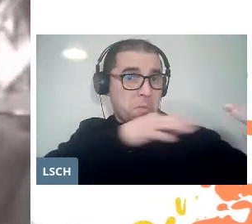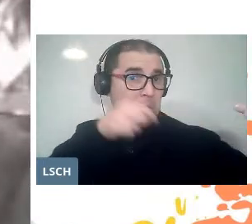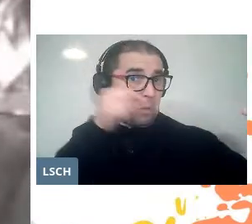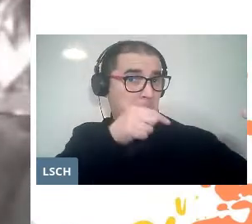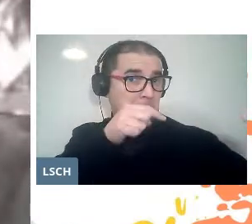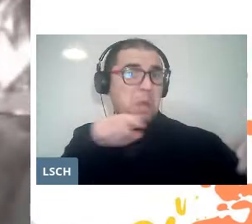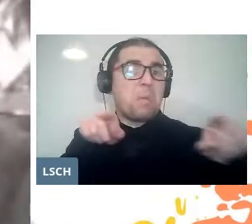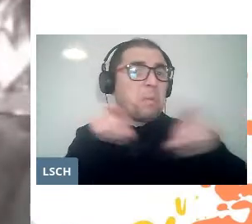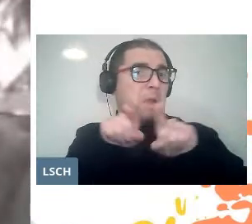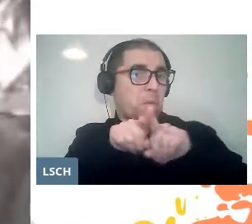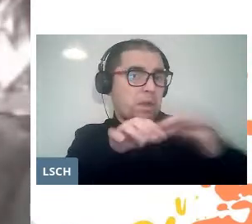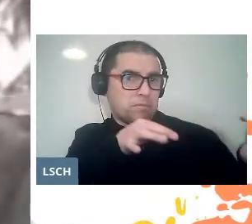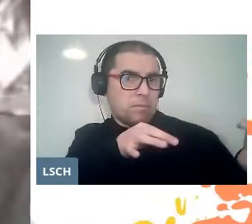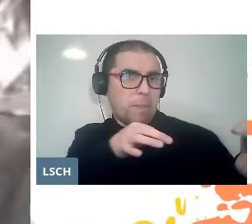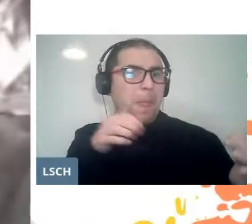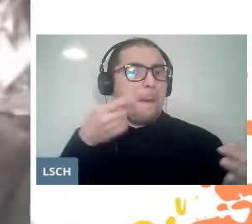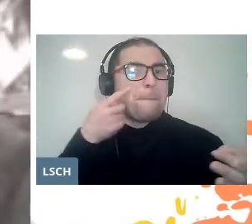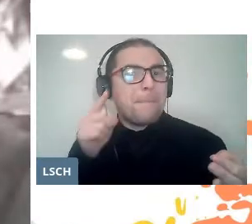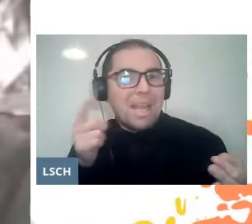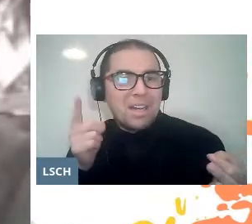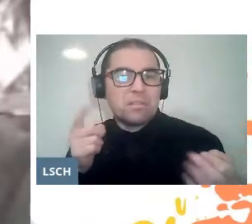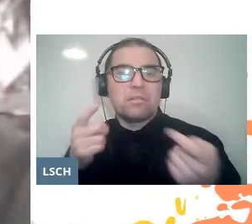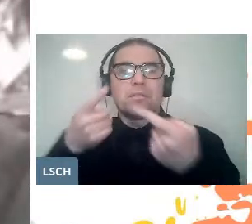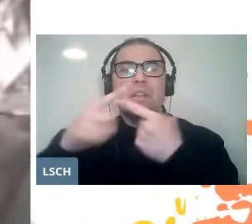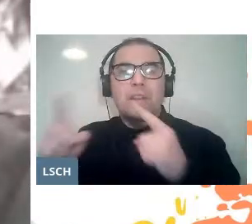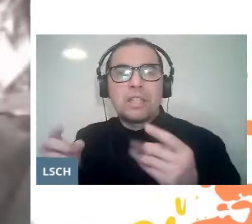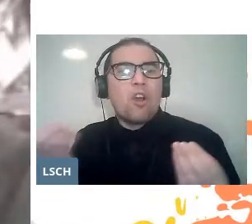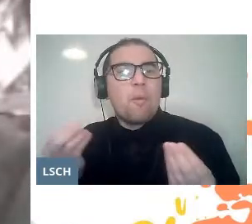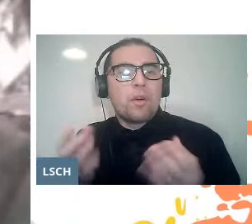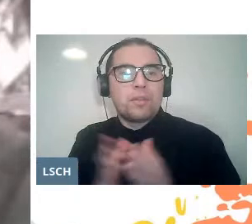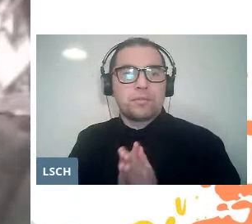However, the difference lies fundamentally in